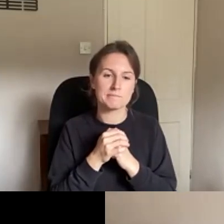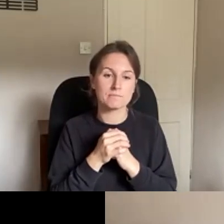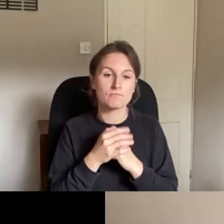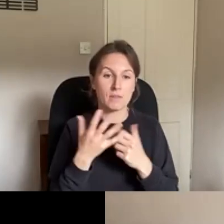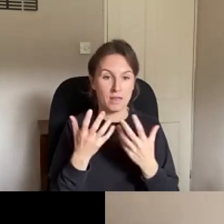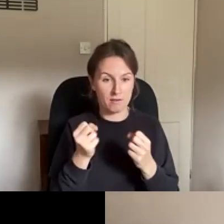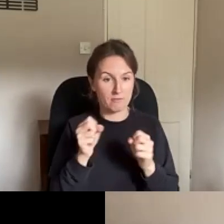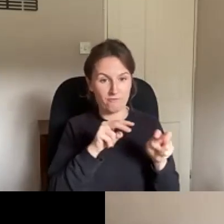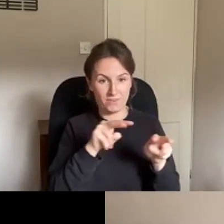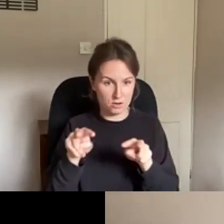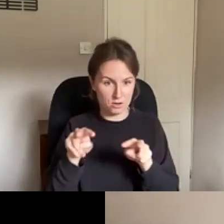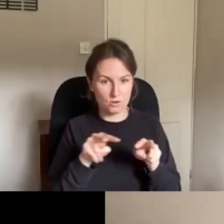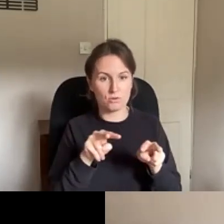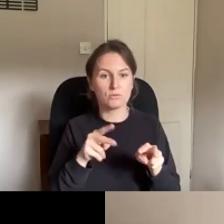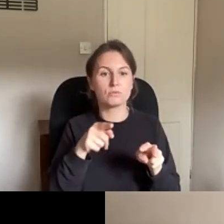and live BSL. Should I apply?"